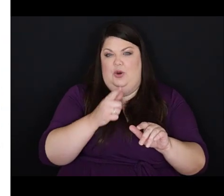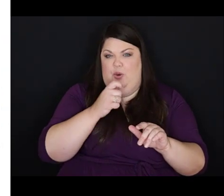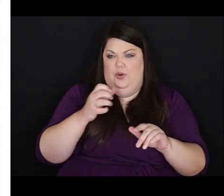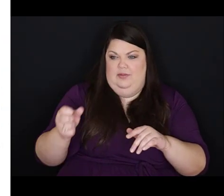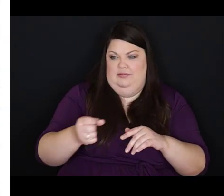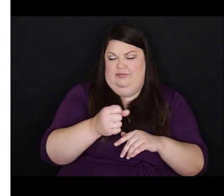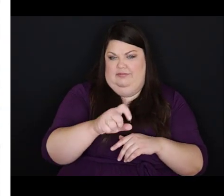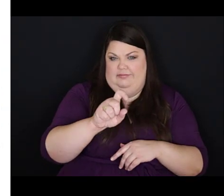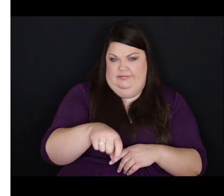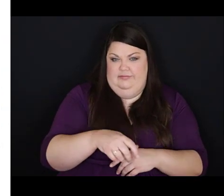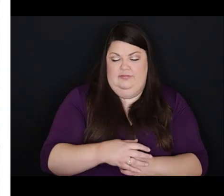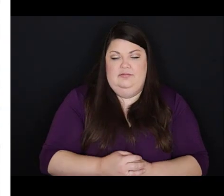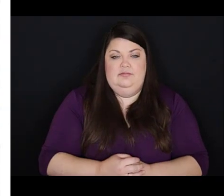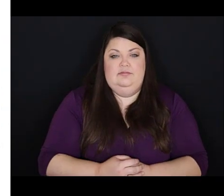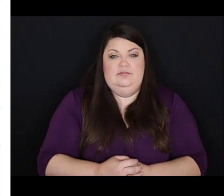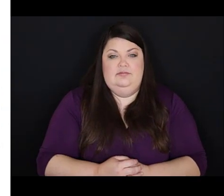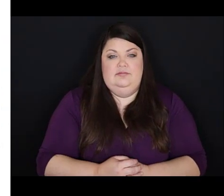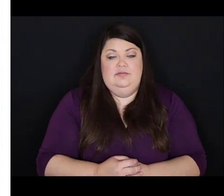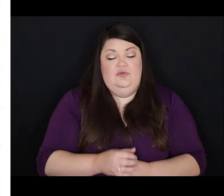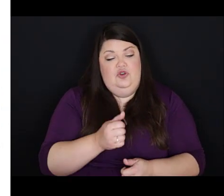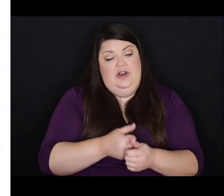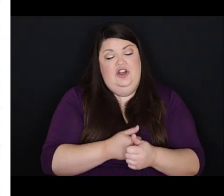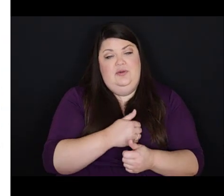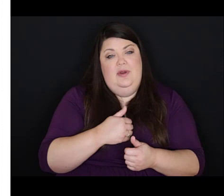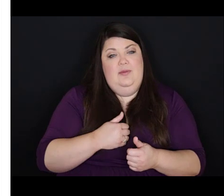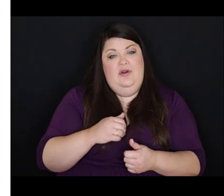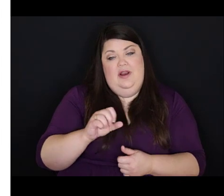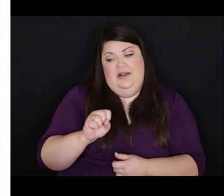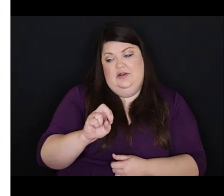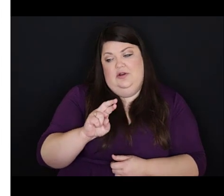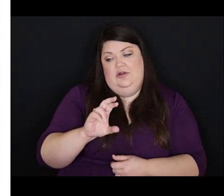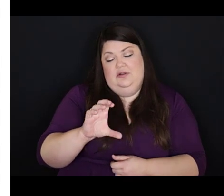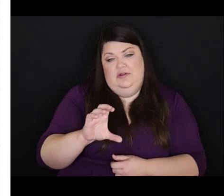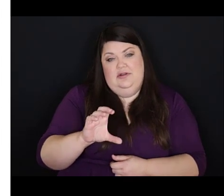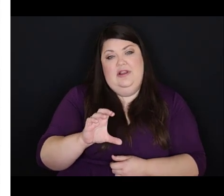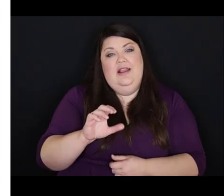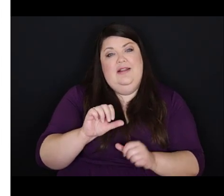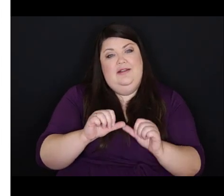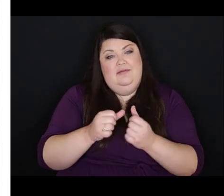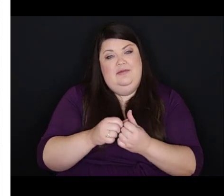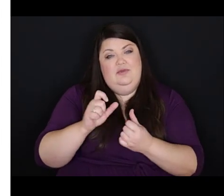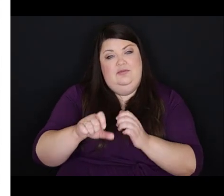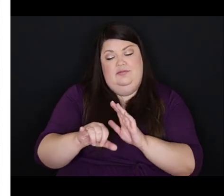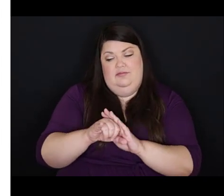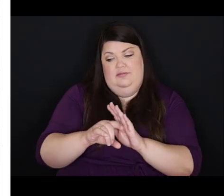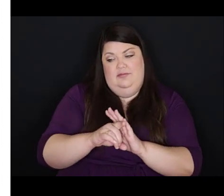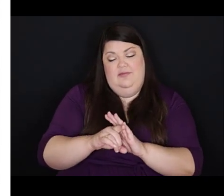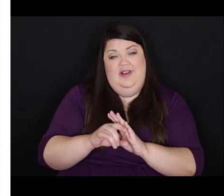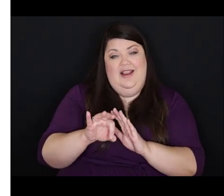For each member of the SRC, the VR agency should identify whether the representative is serving